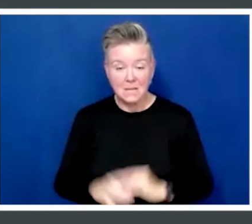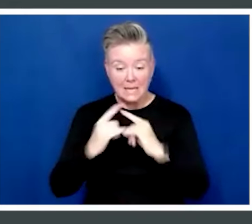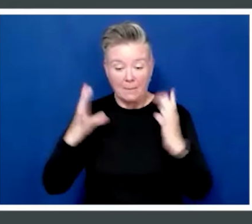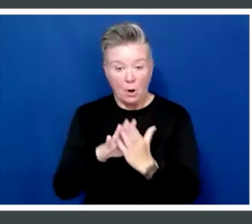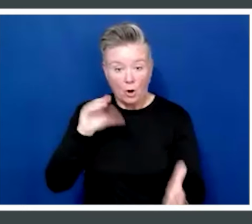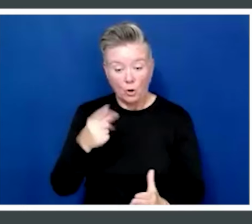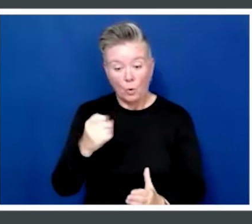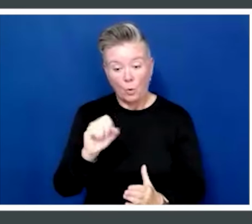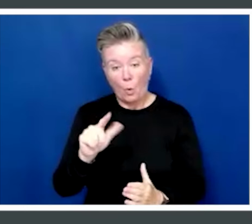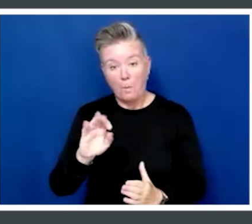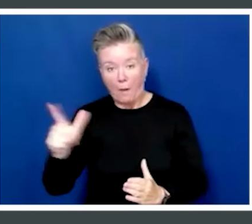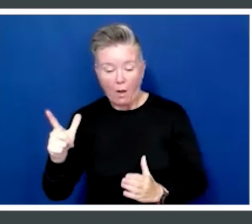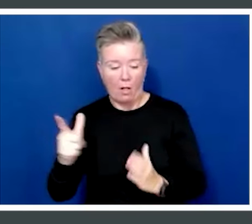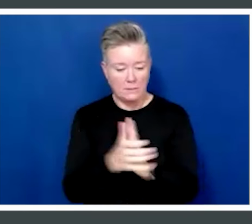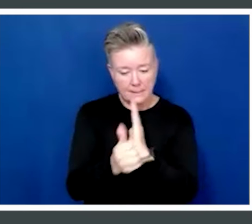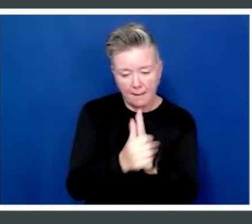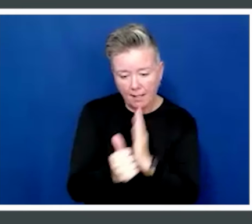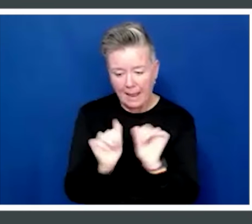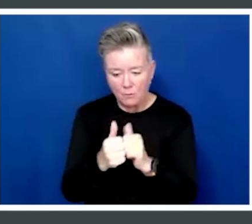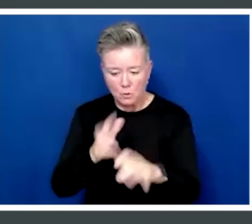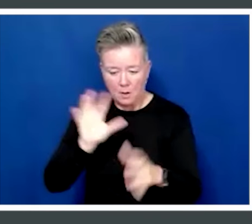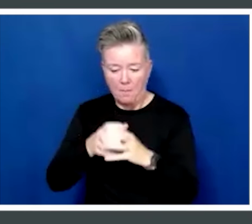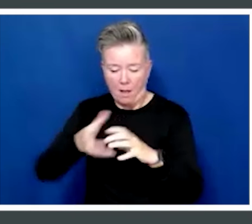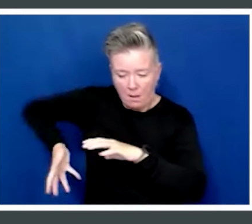learn goalball techniques from volunteers and roll the ball down the court while wearing eye